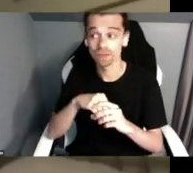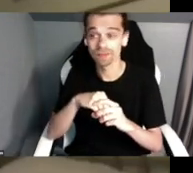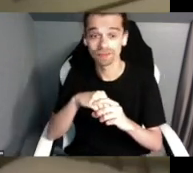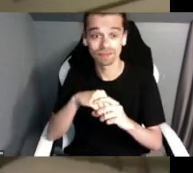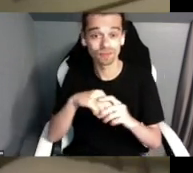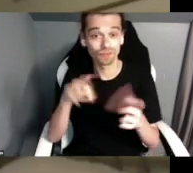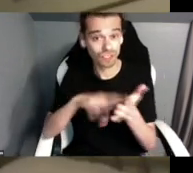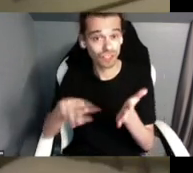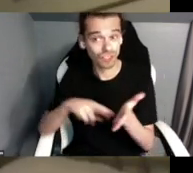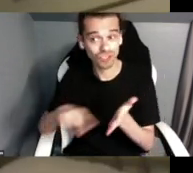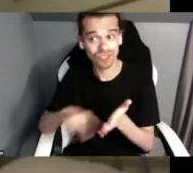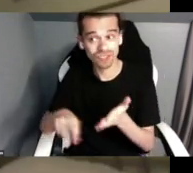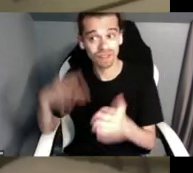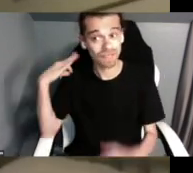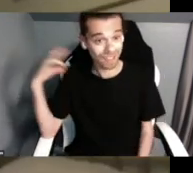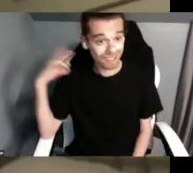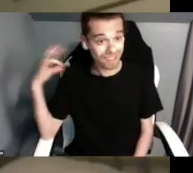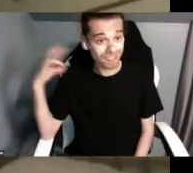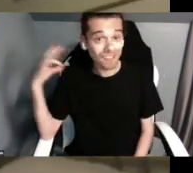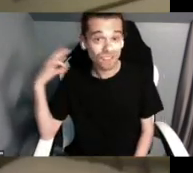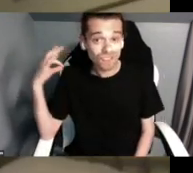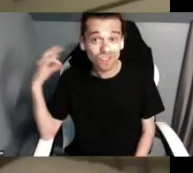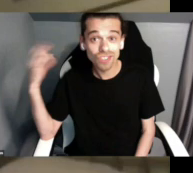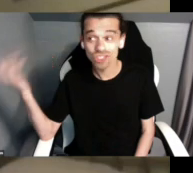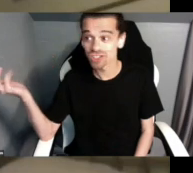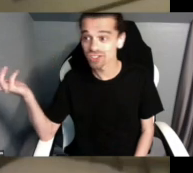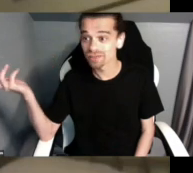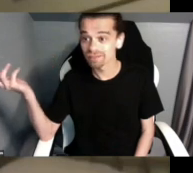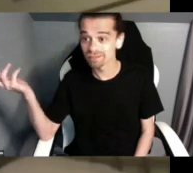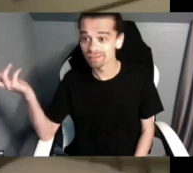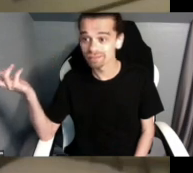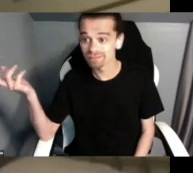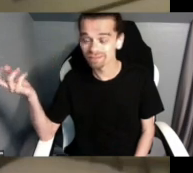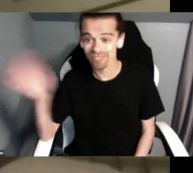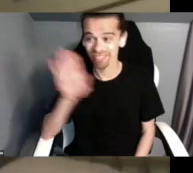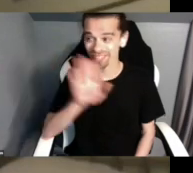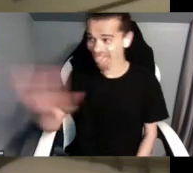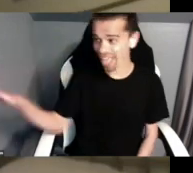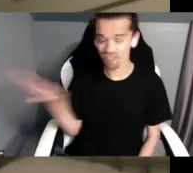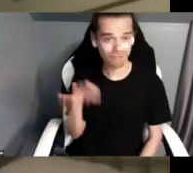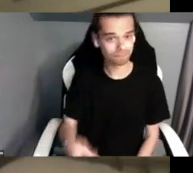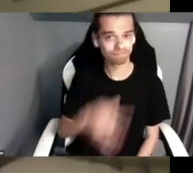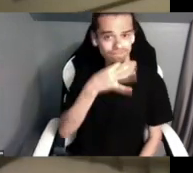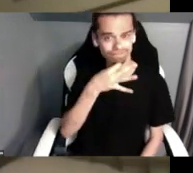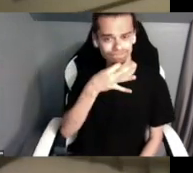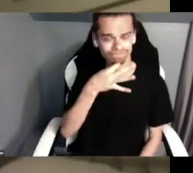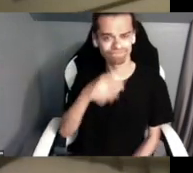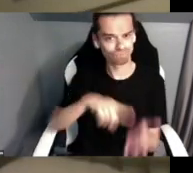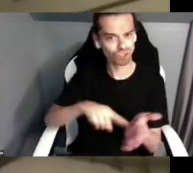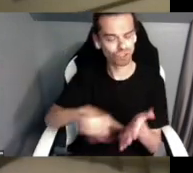and expertise to take part in research activities and different things,